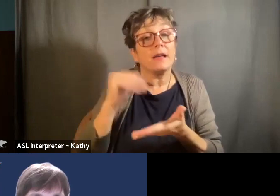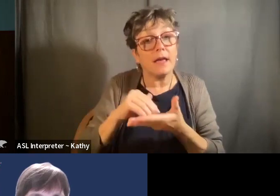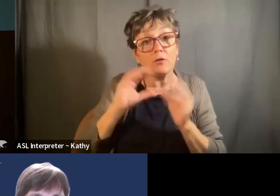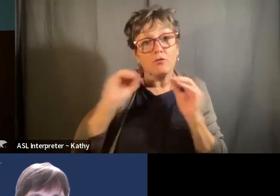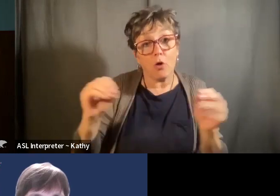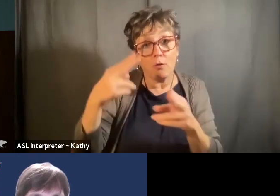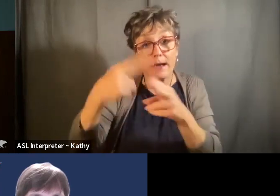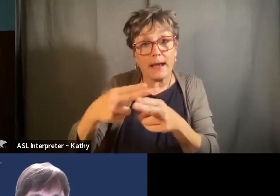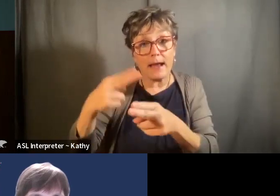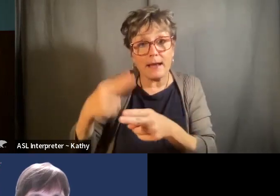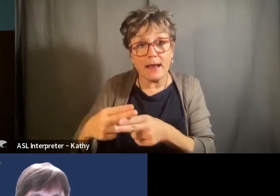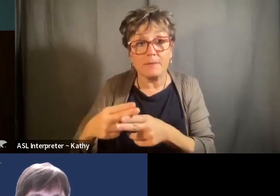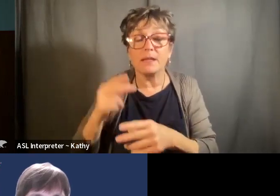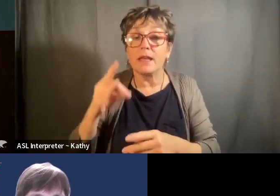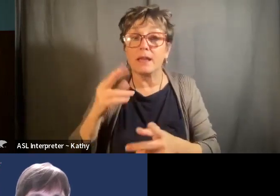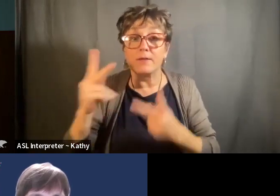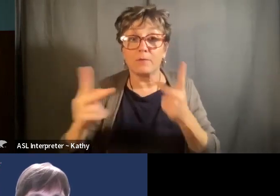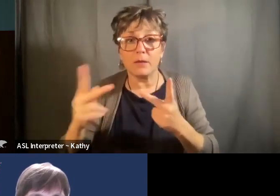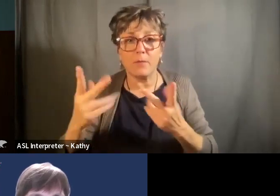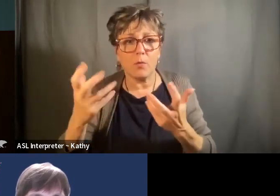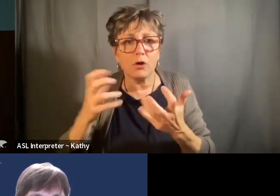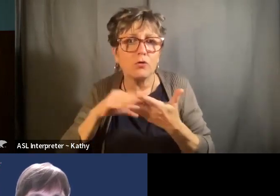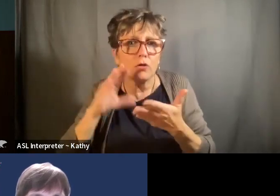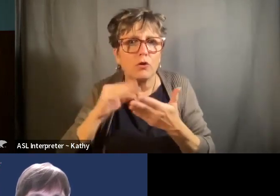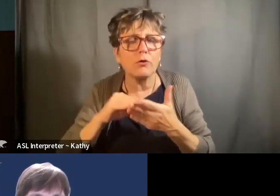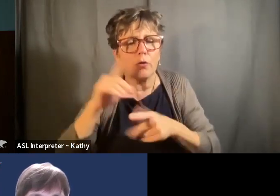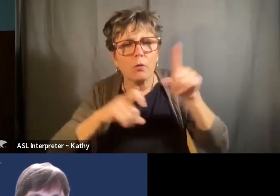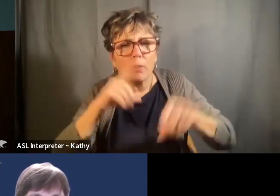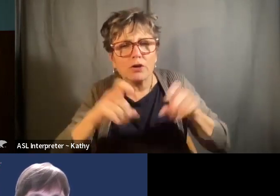into querying Usher syndrome or querying something else that that isn't Usher syndrome but something